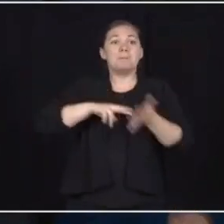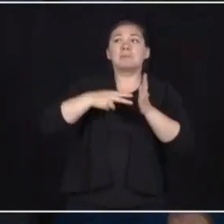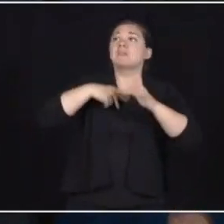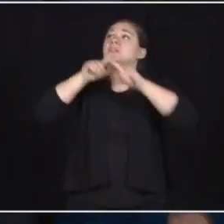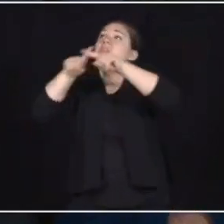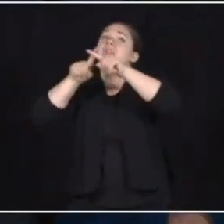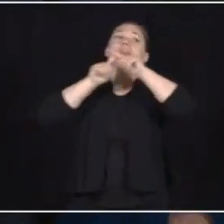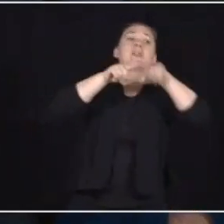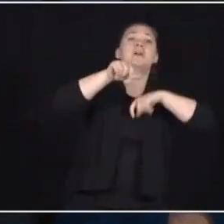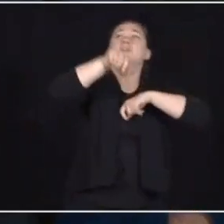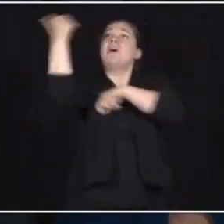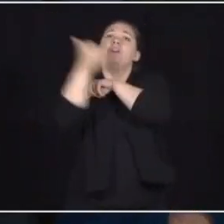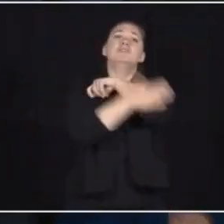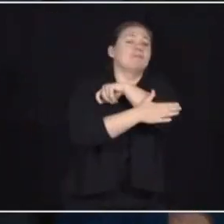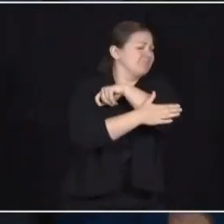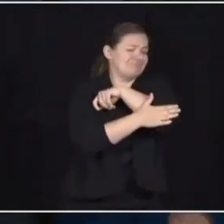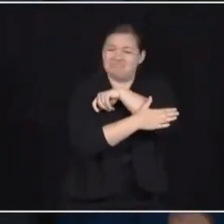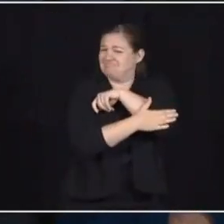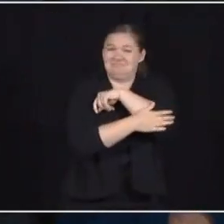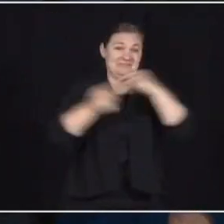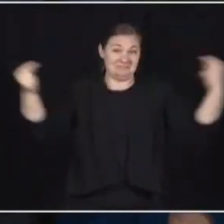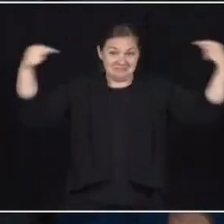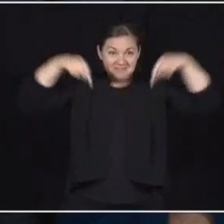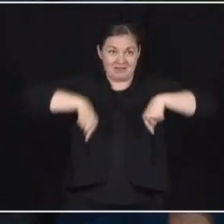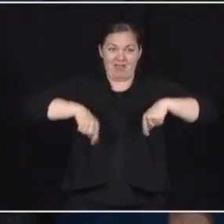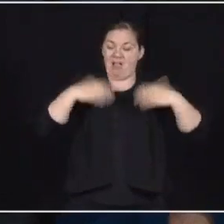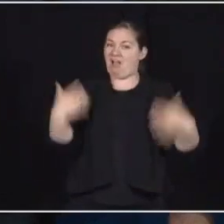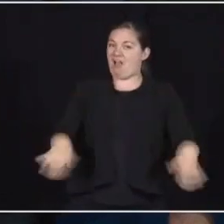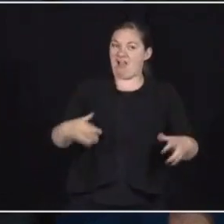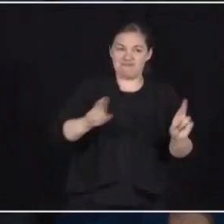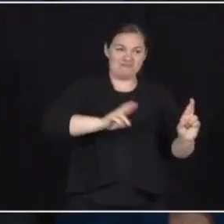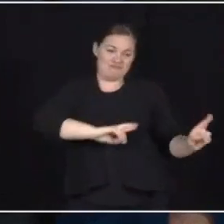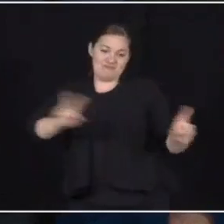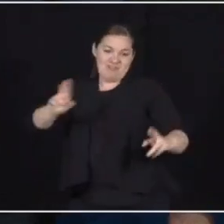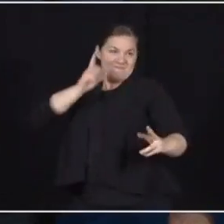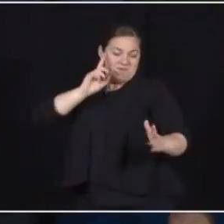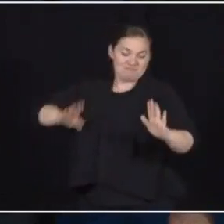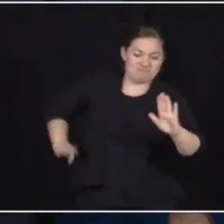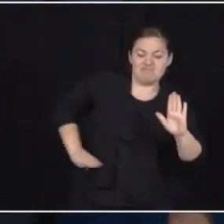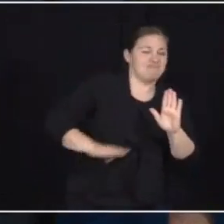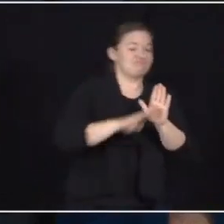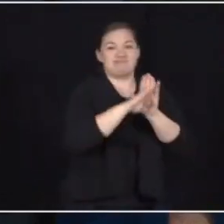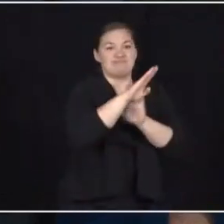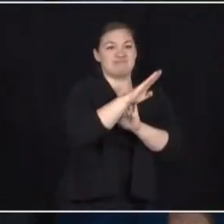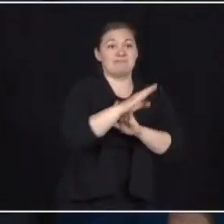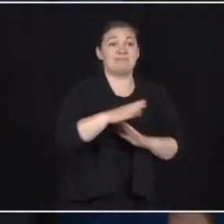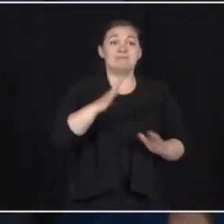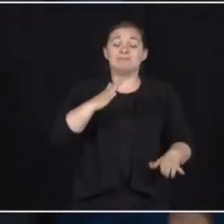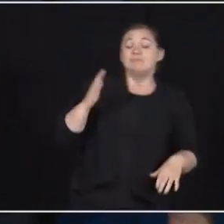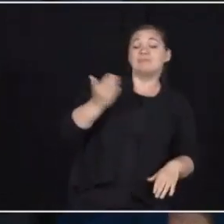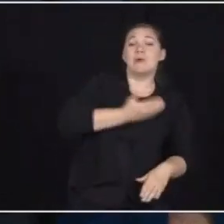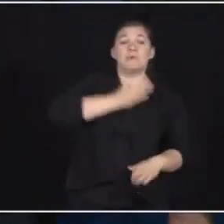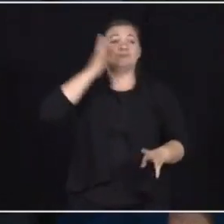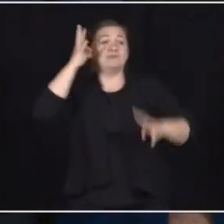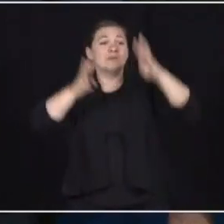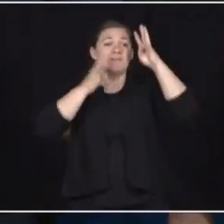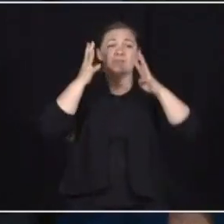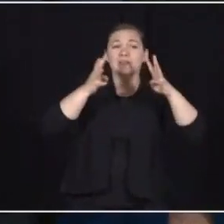as a province and better prepared for the future. Our entrepreneurs and innovators are the best of the best.